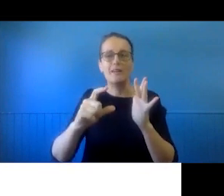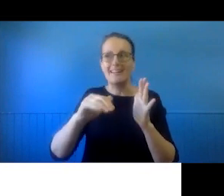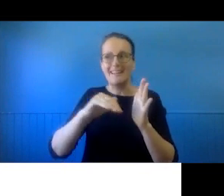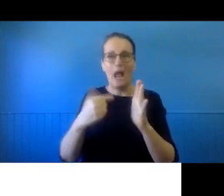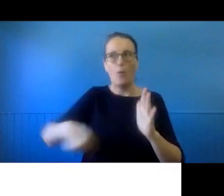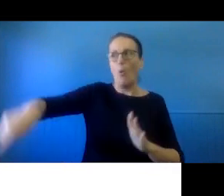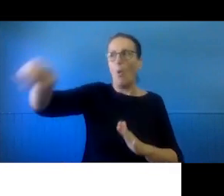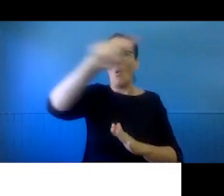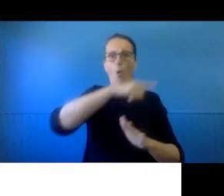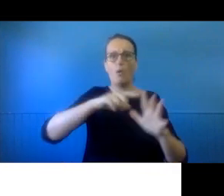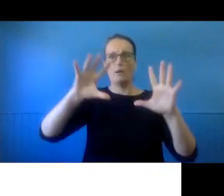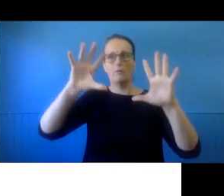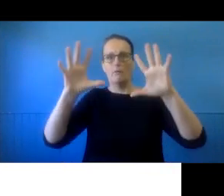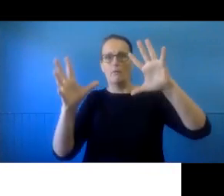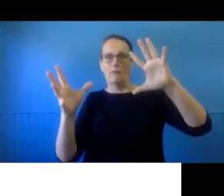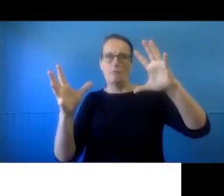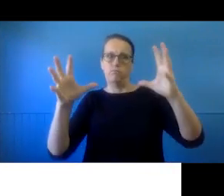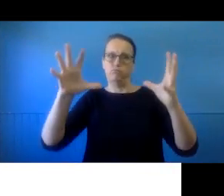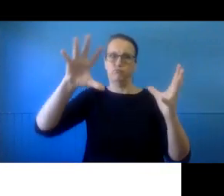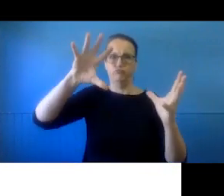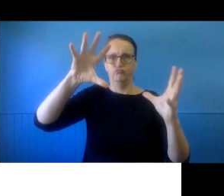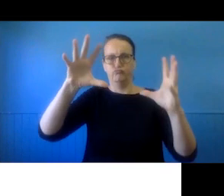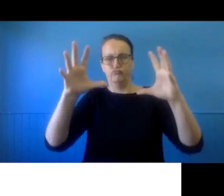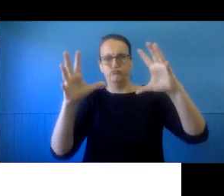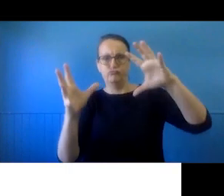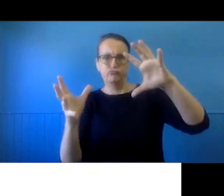that's shaking every fibre of our world. This morning I was reading